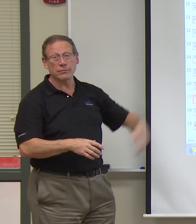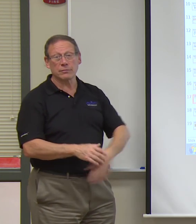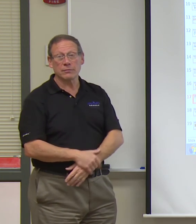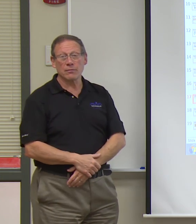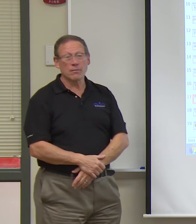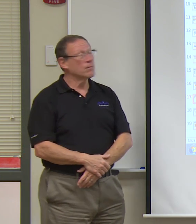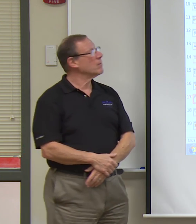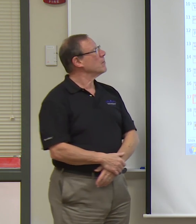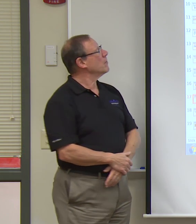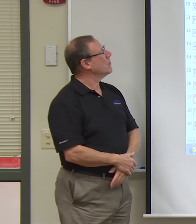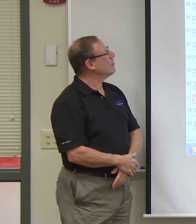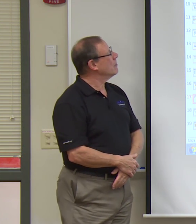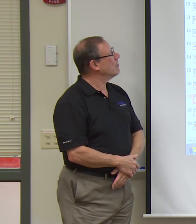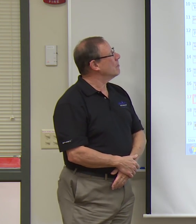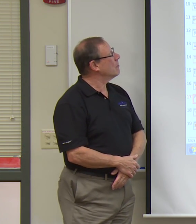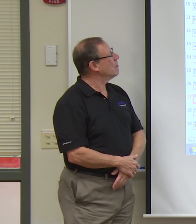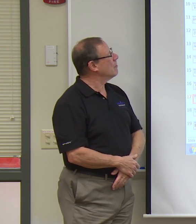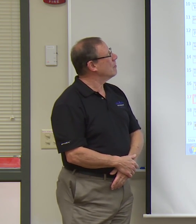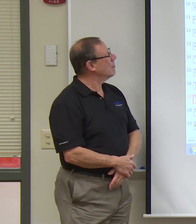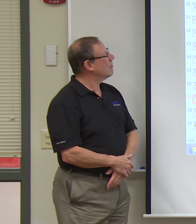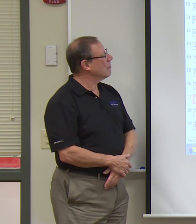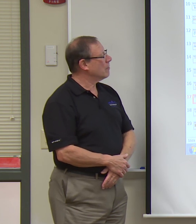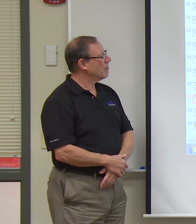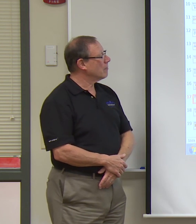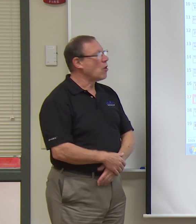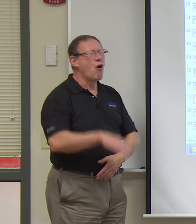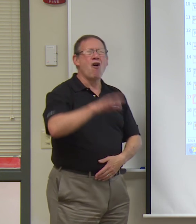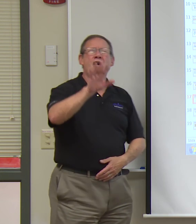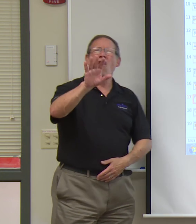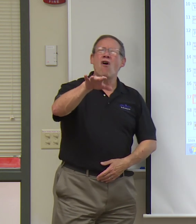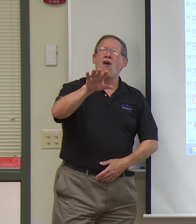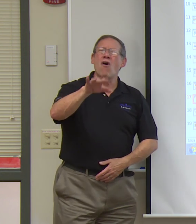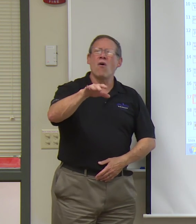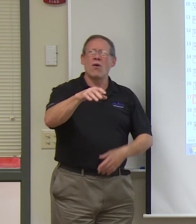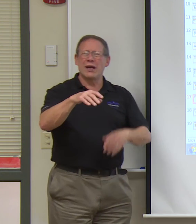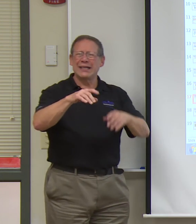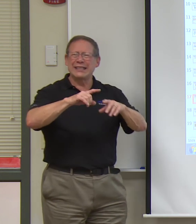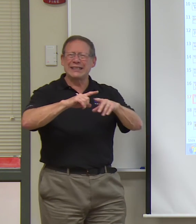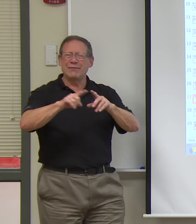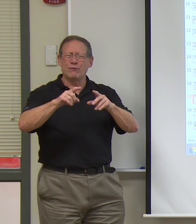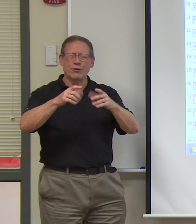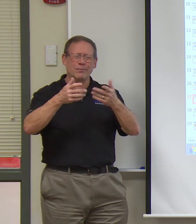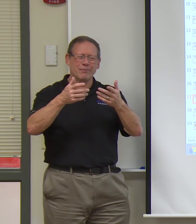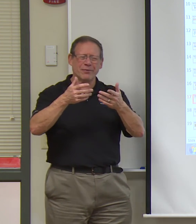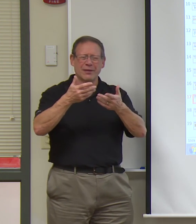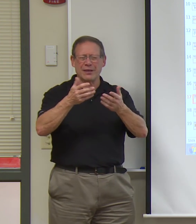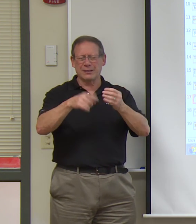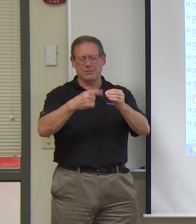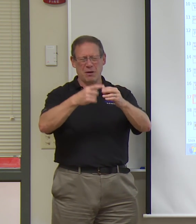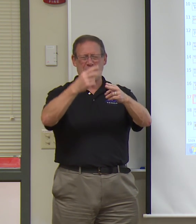So, I talked about that. Just another note on naming videos or